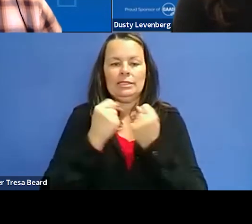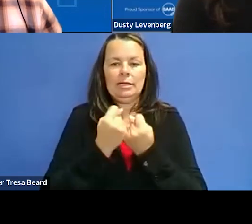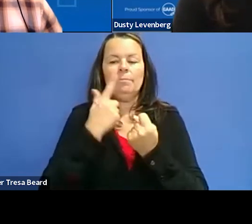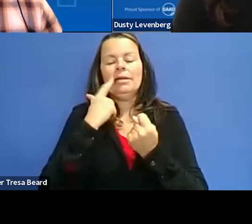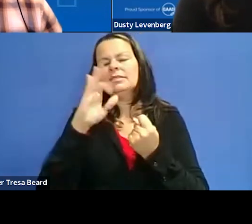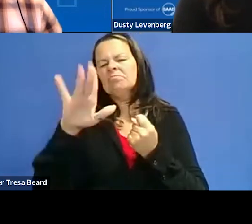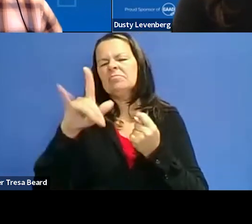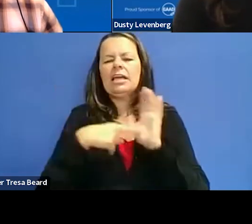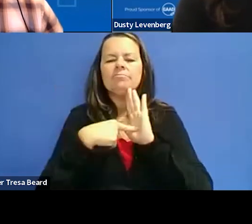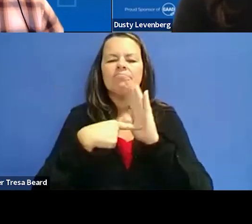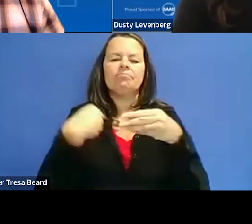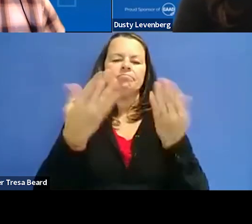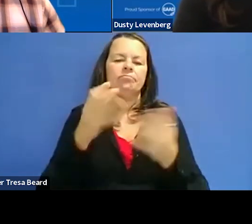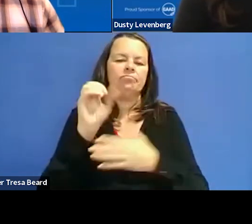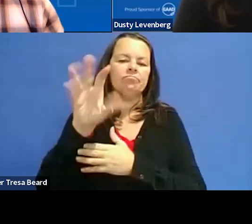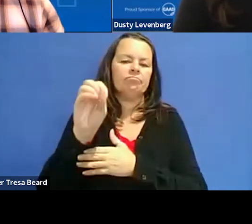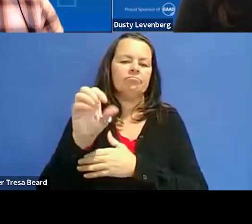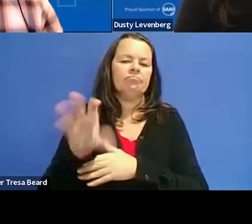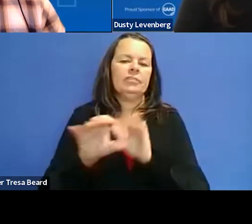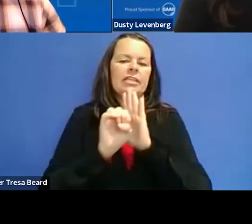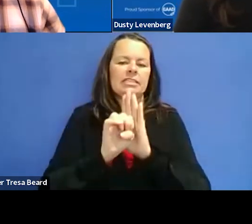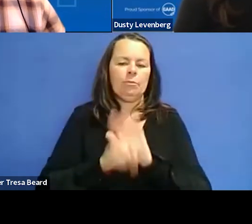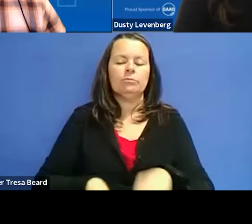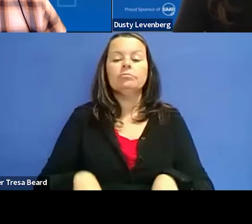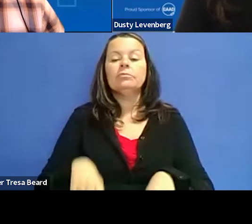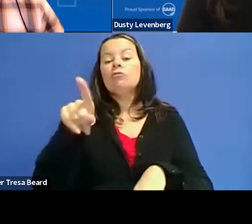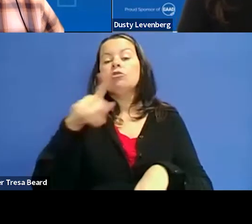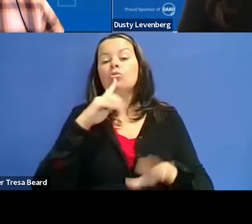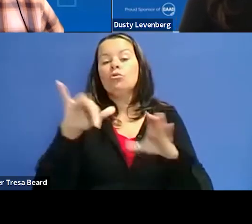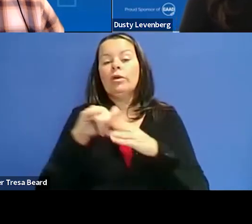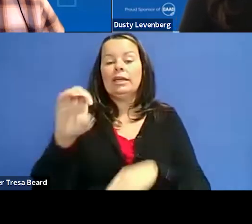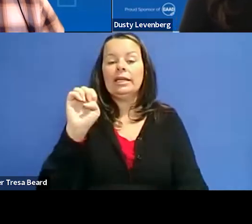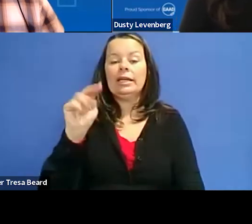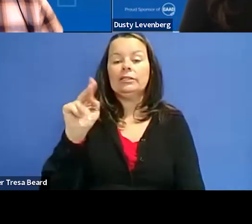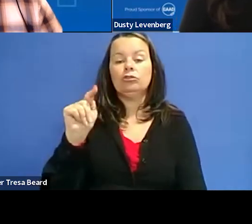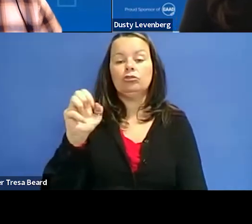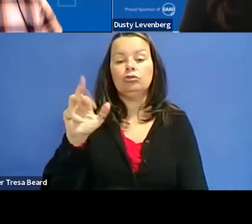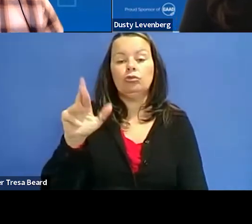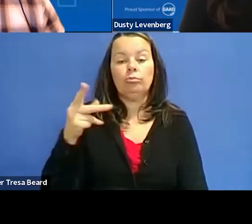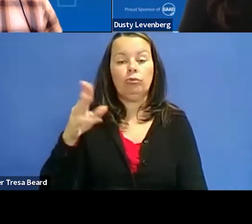If you are doing an enterprise application and you have a content